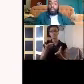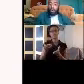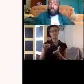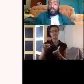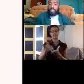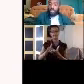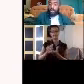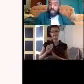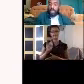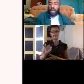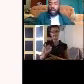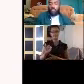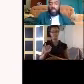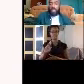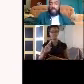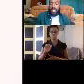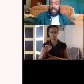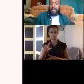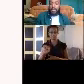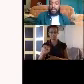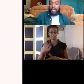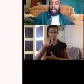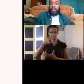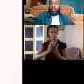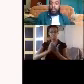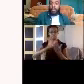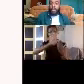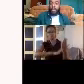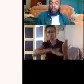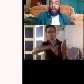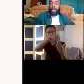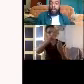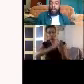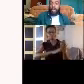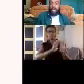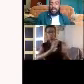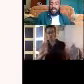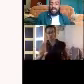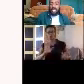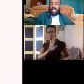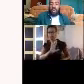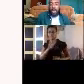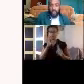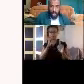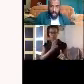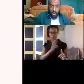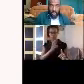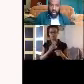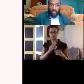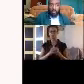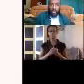mural, essentially, right, and what we what we know is as a community of care, we'll be